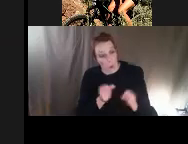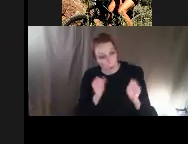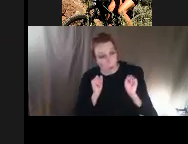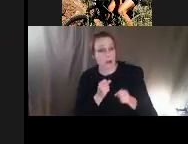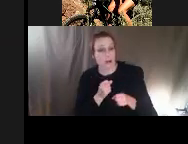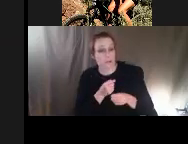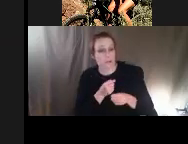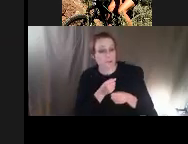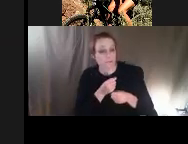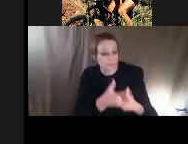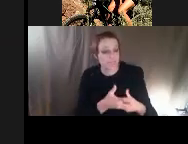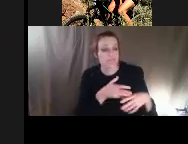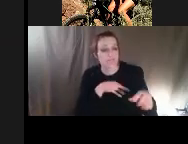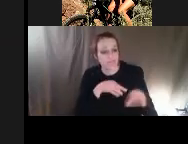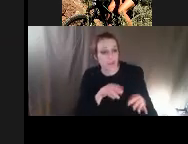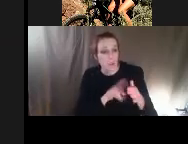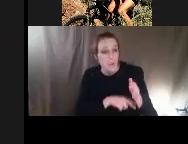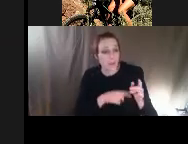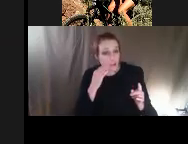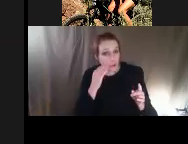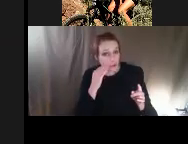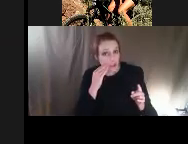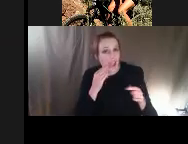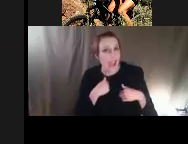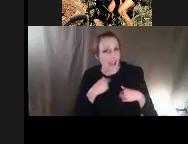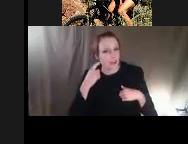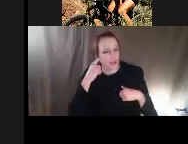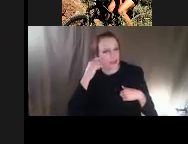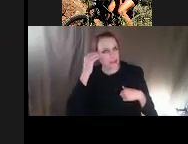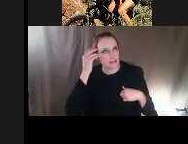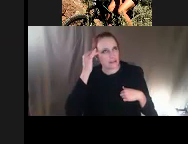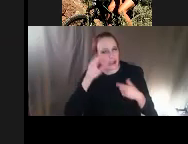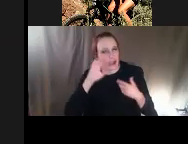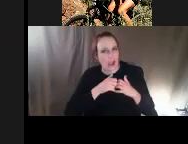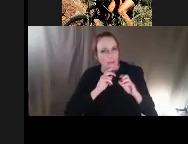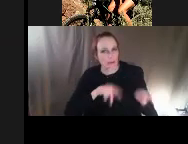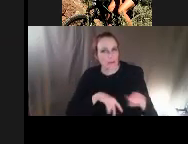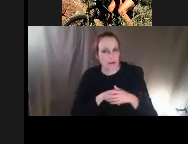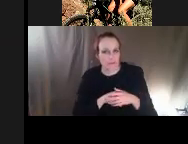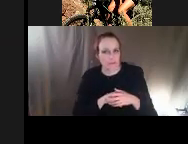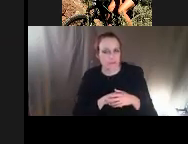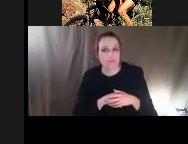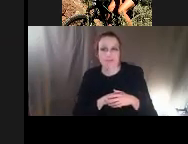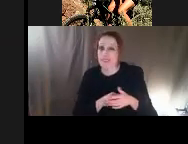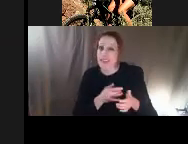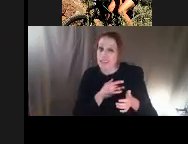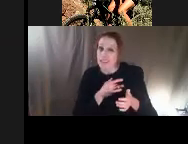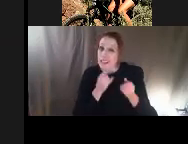It's too easy for us to forget this when we go on autopilot. So, part of this too, is us as professionals